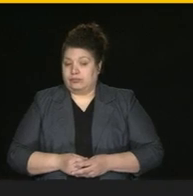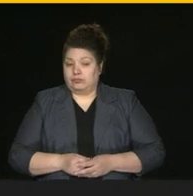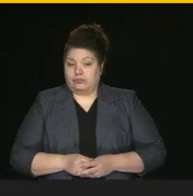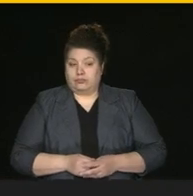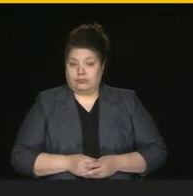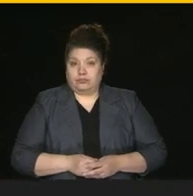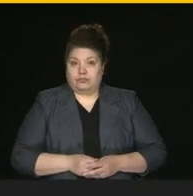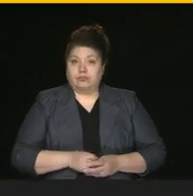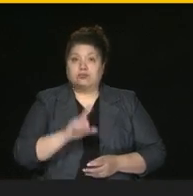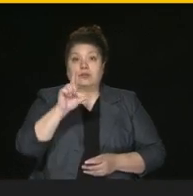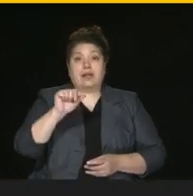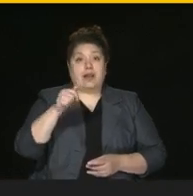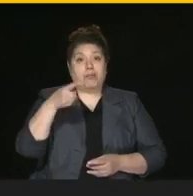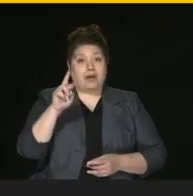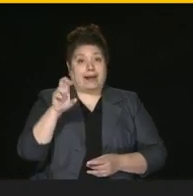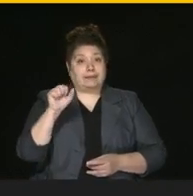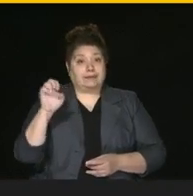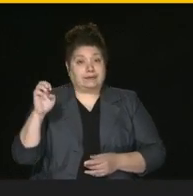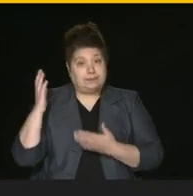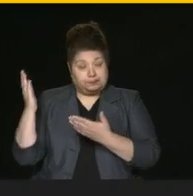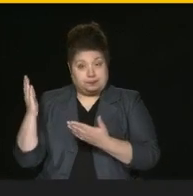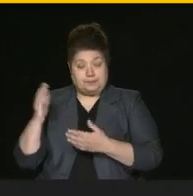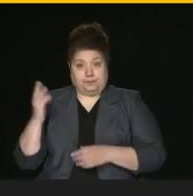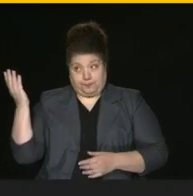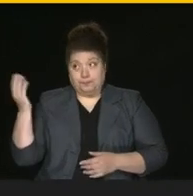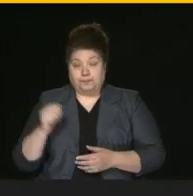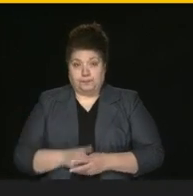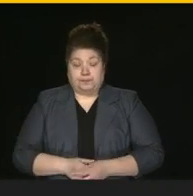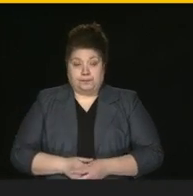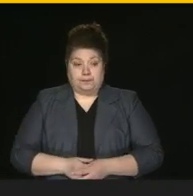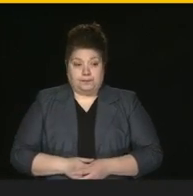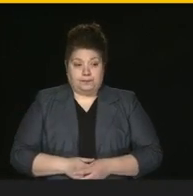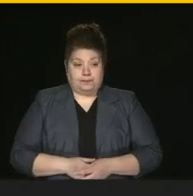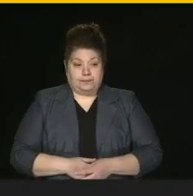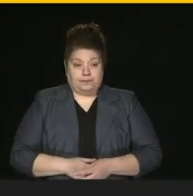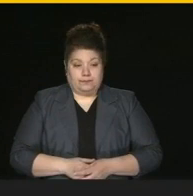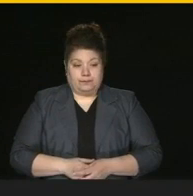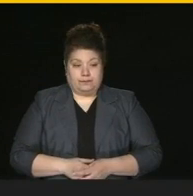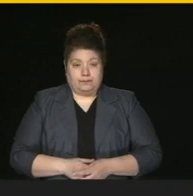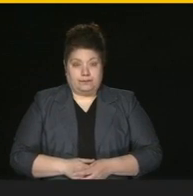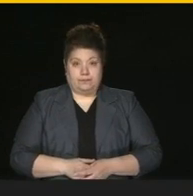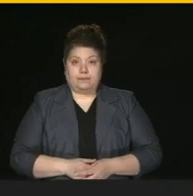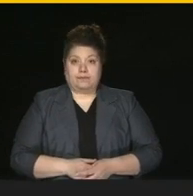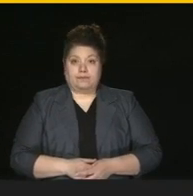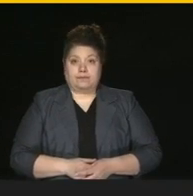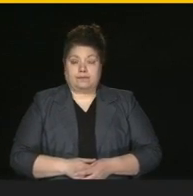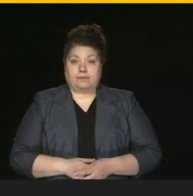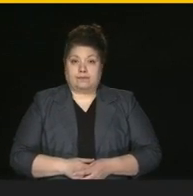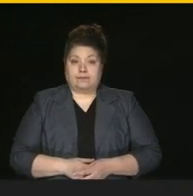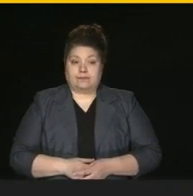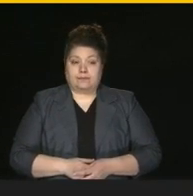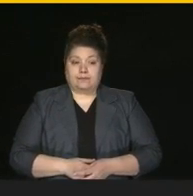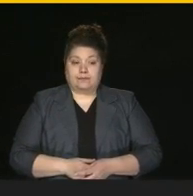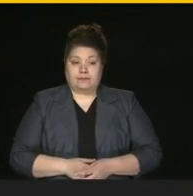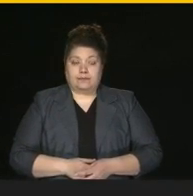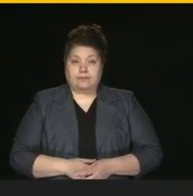[ Speaking French ] Voice of Translator: THE NEXT QUESTION FROM "LA PRESSE." PLEASE GO AHEAD. [ End of Translation ]